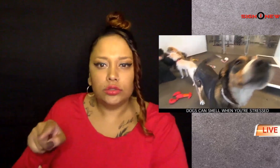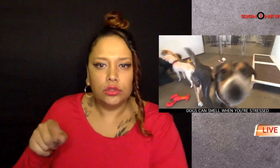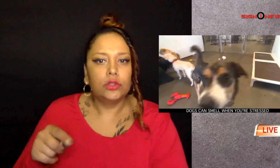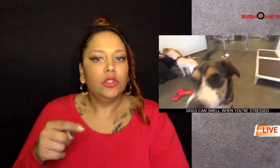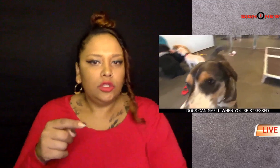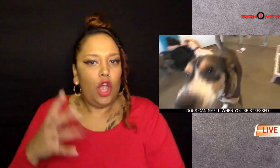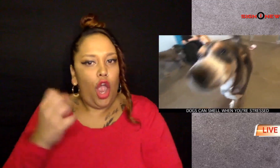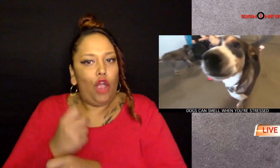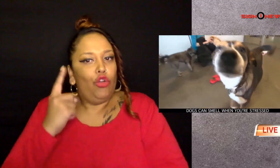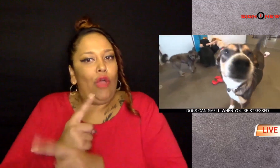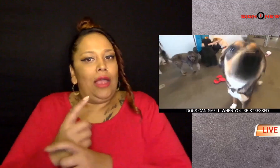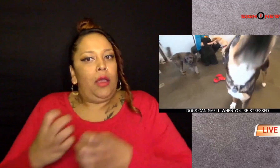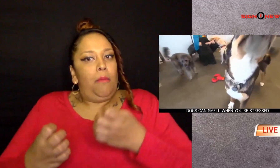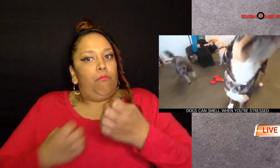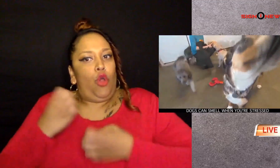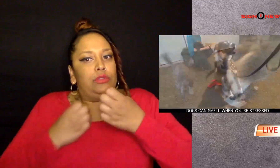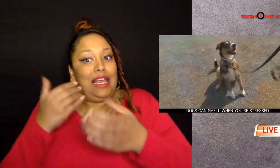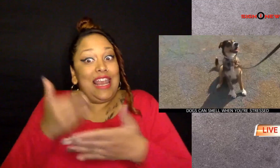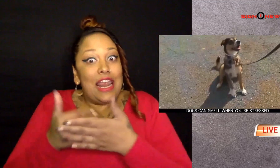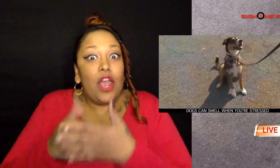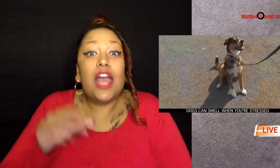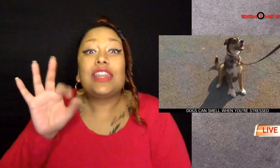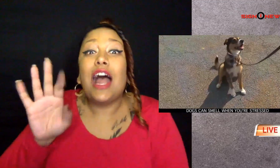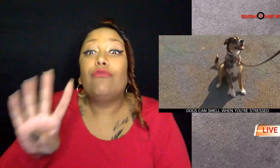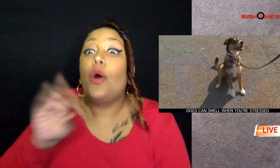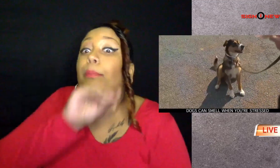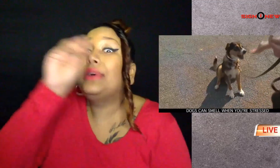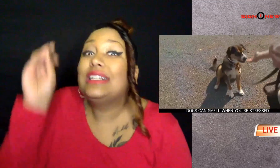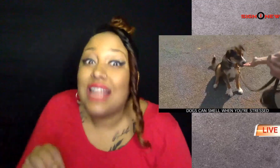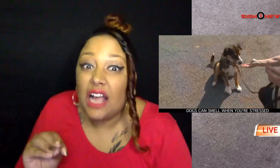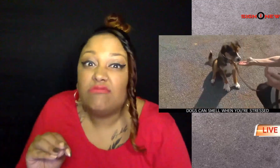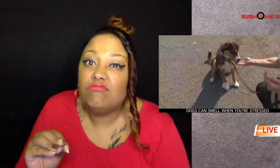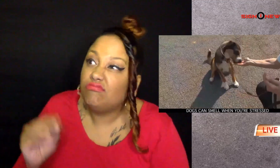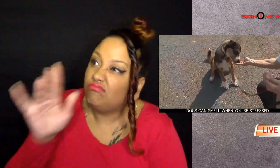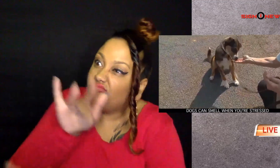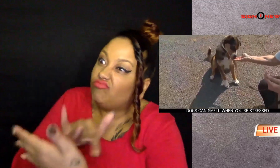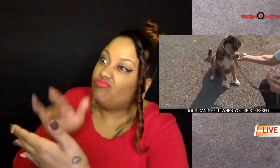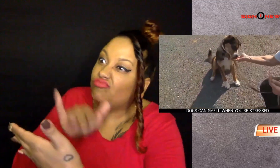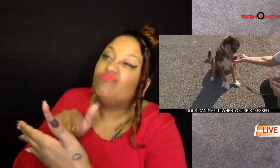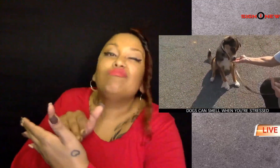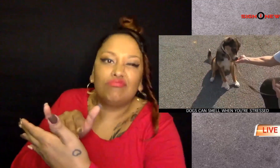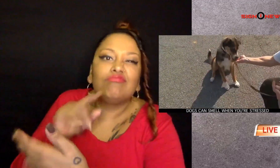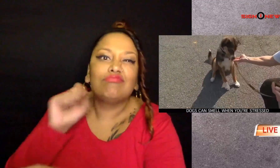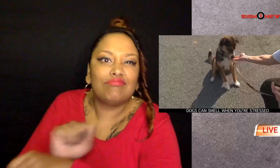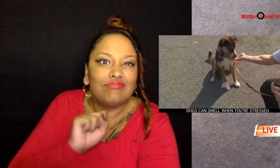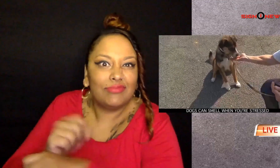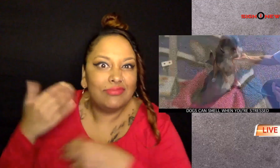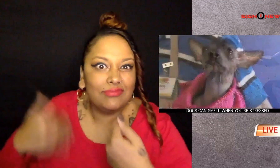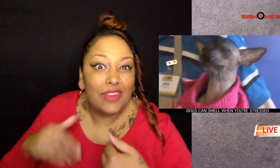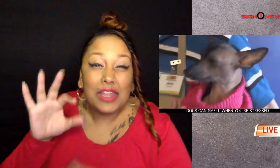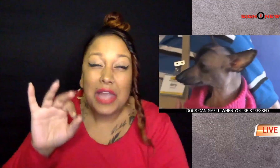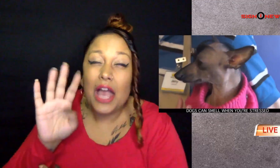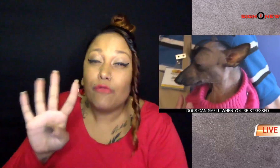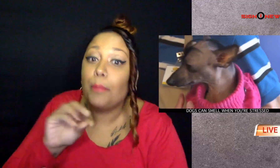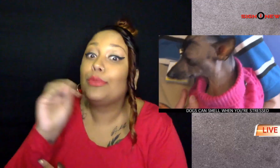and the dogs got the right emotion nearly 94% of the time 94%